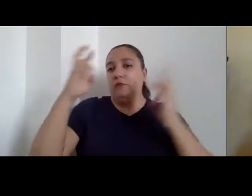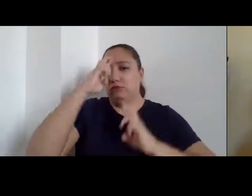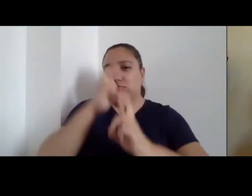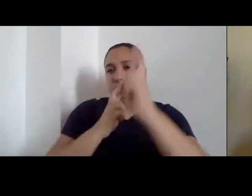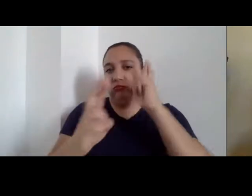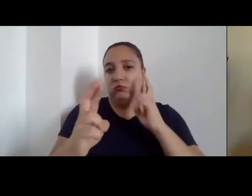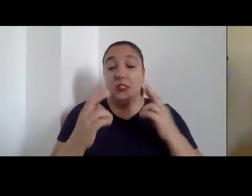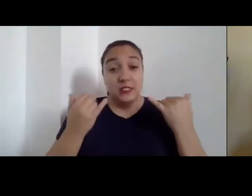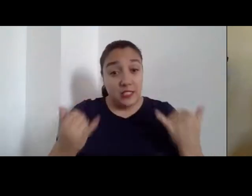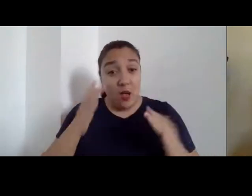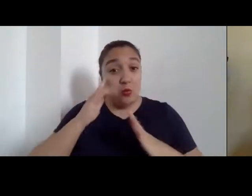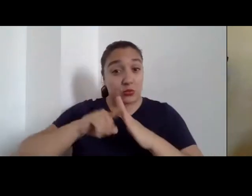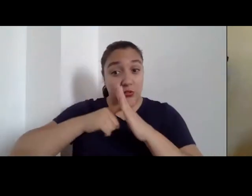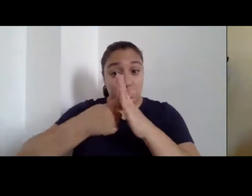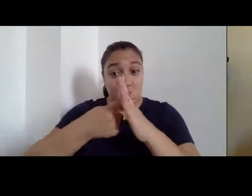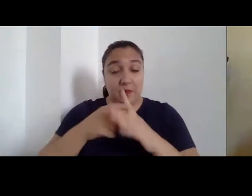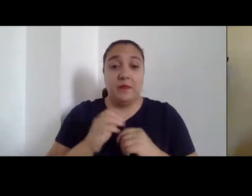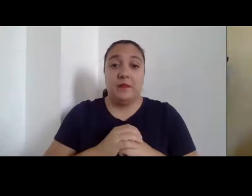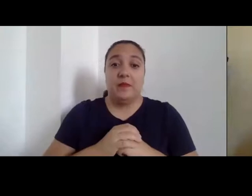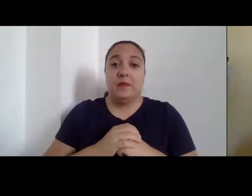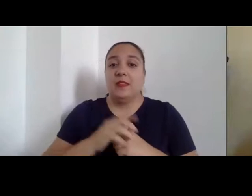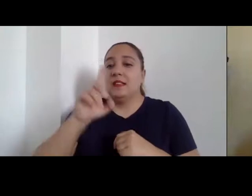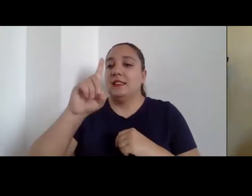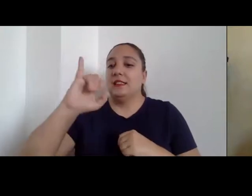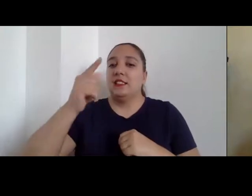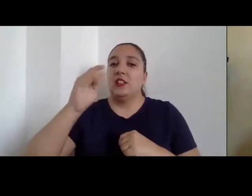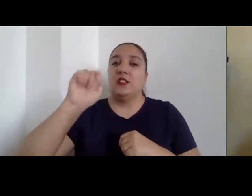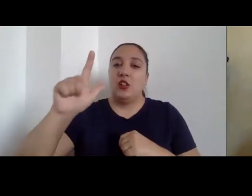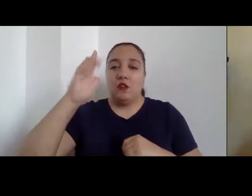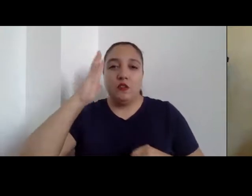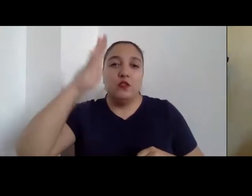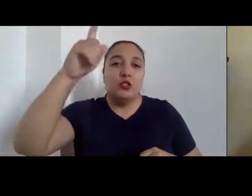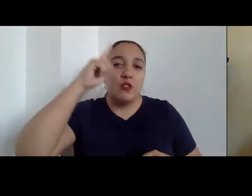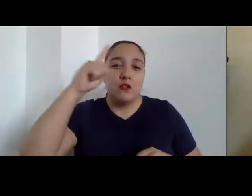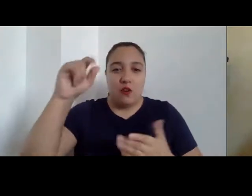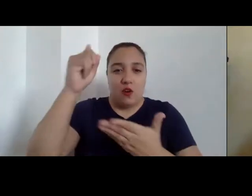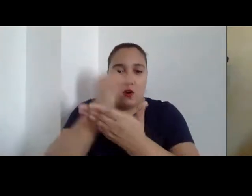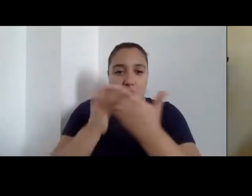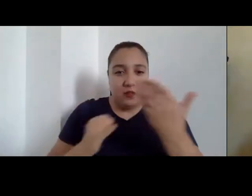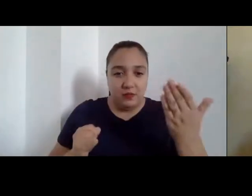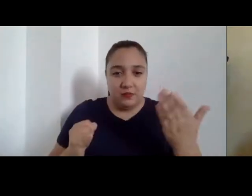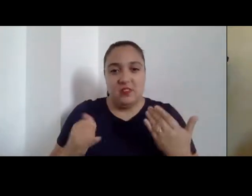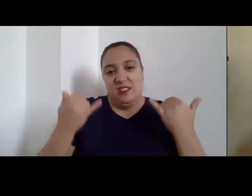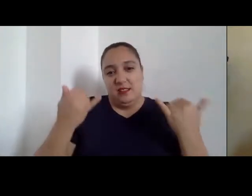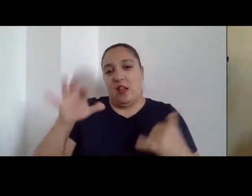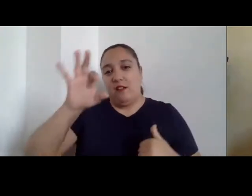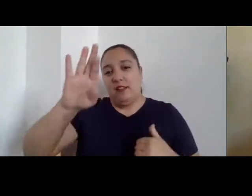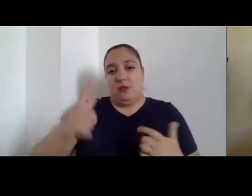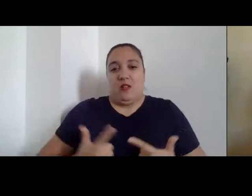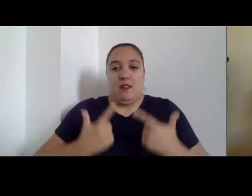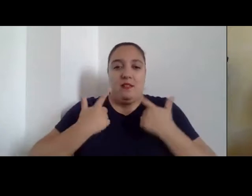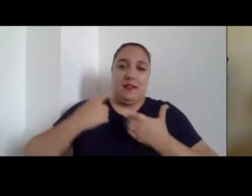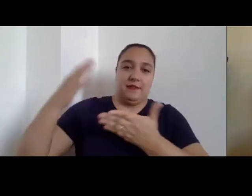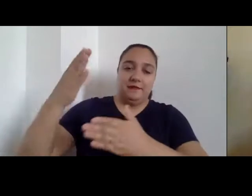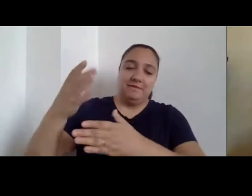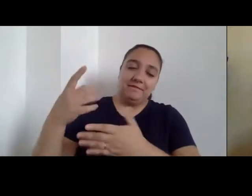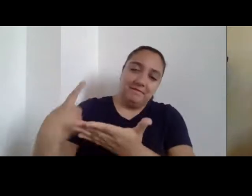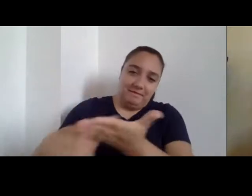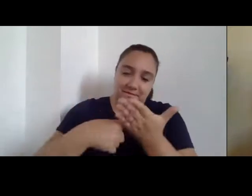Let's begin: A Digital Future for the Arts; Artists Are Necessary Workers Facebook live series. As a way of deepening